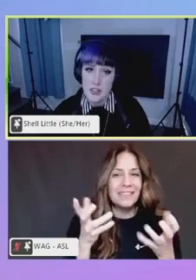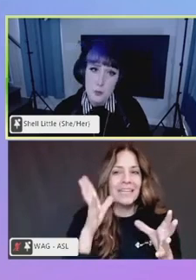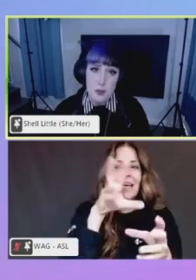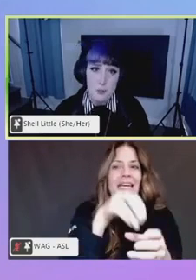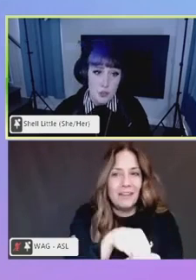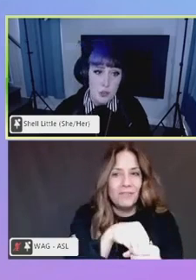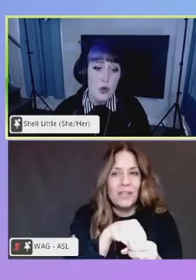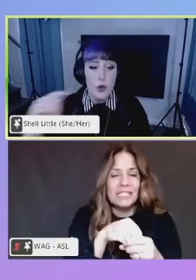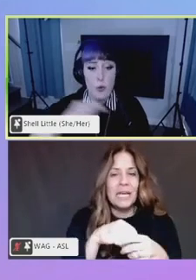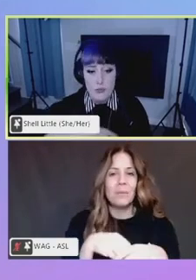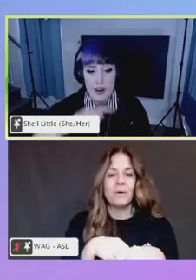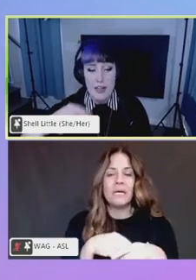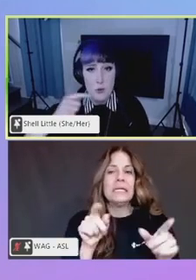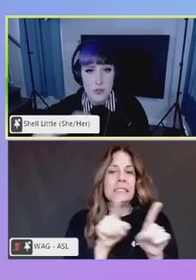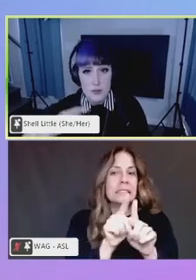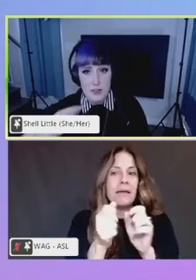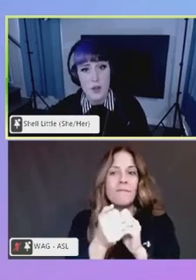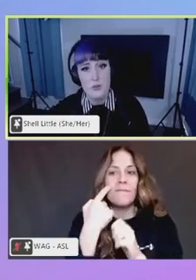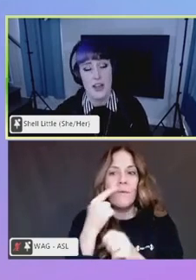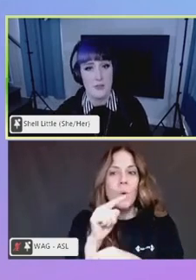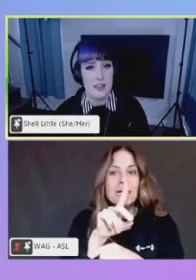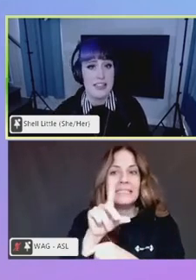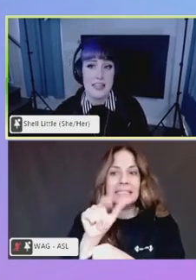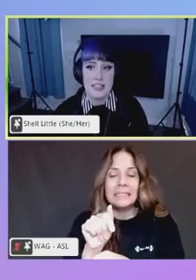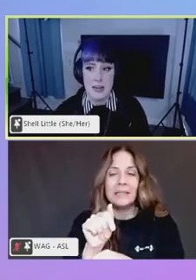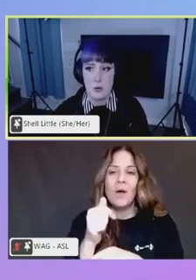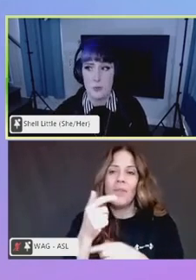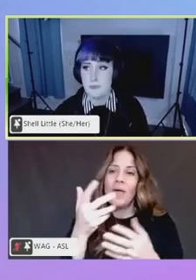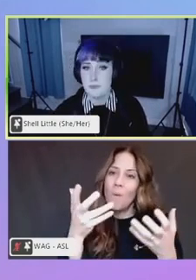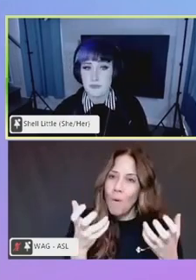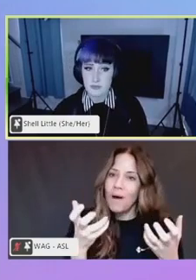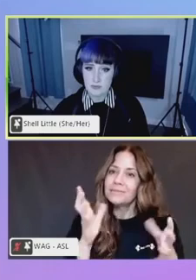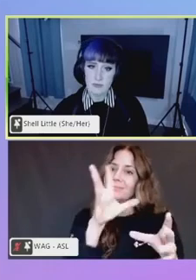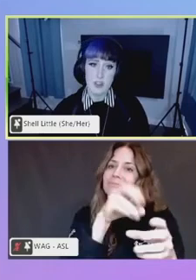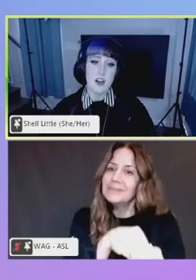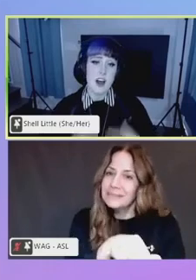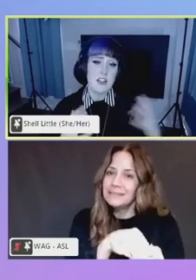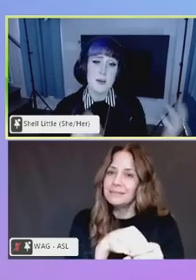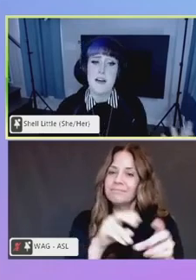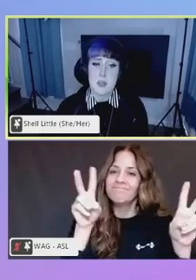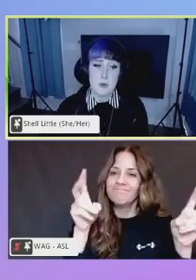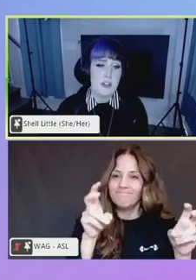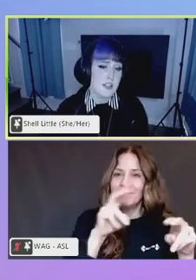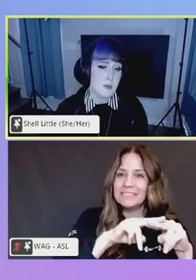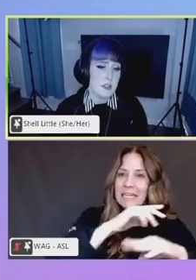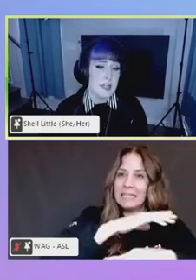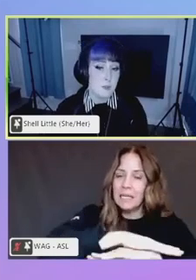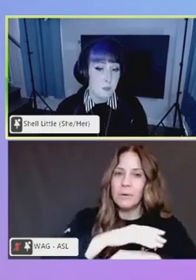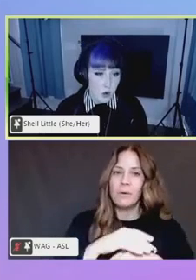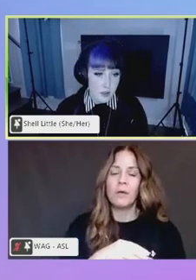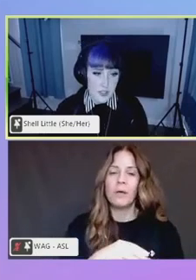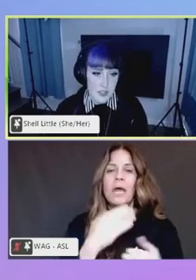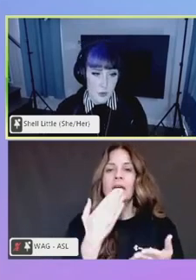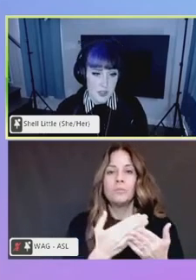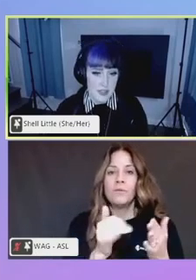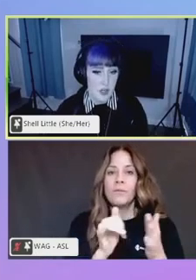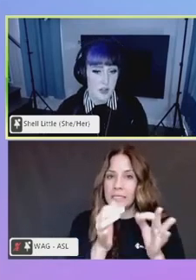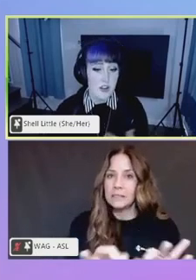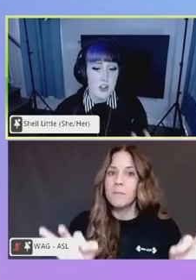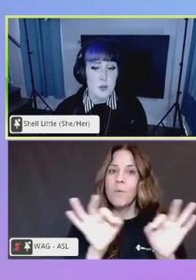they do not want me there. We don't want accessibility to be a mobile thing. And that's just the truth a lot of times. We are not wanted at the table. And this is also very true for